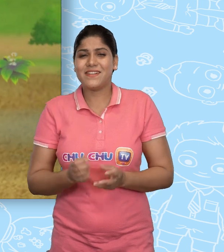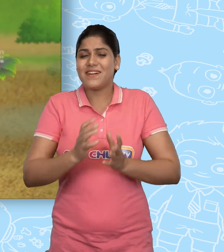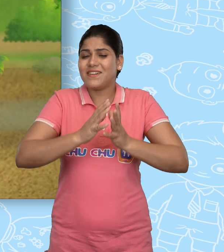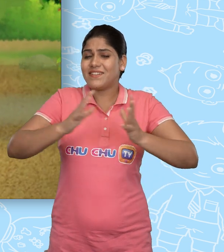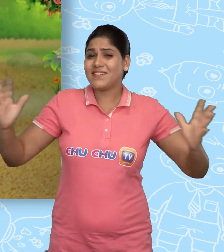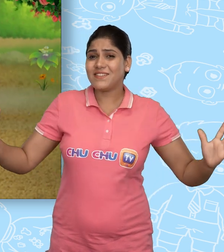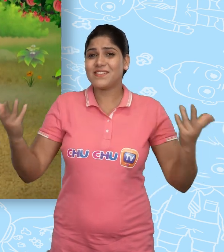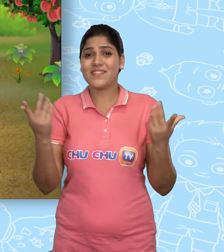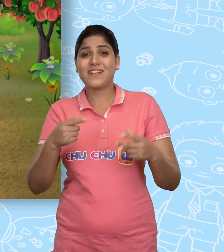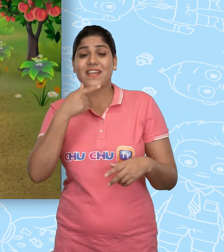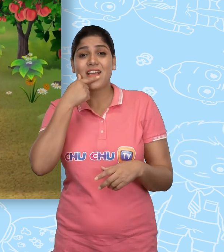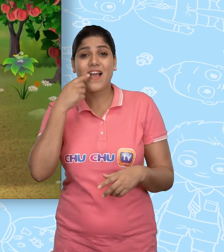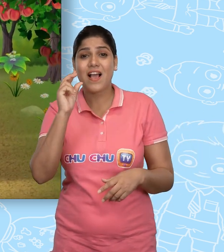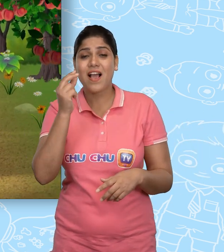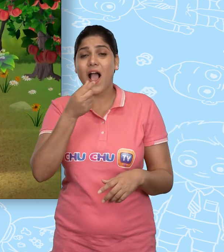There were many peach trees growing there.